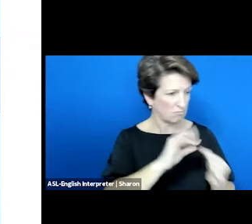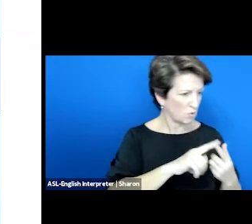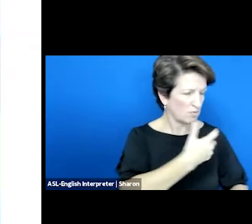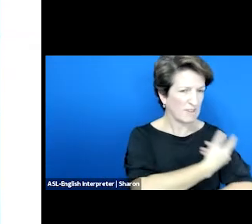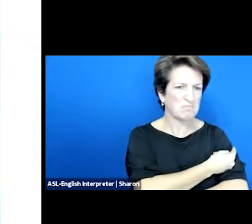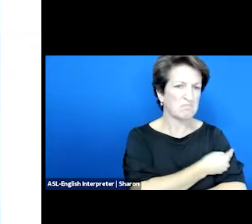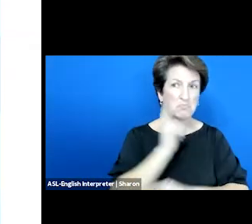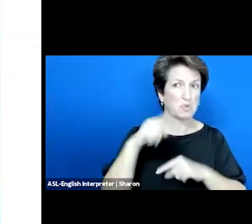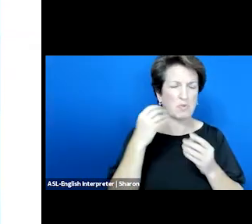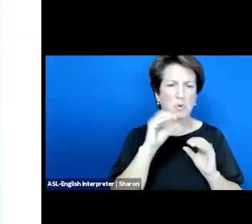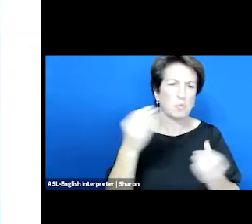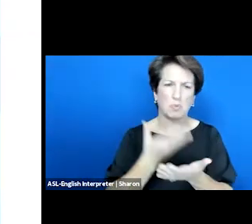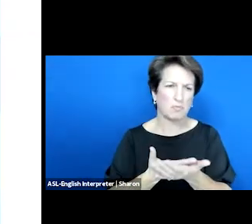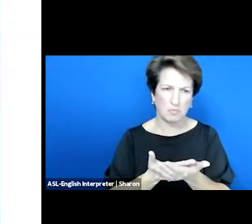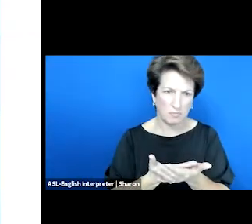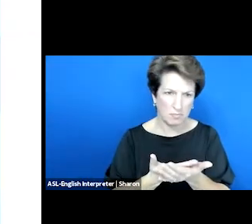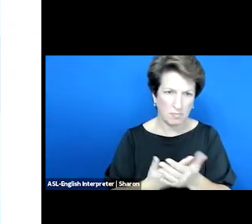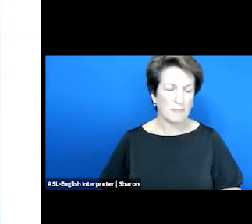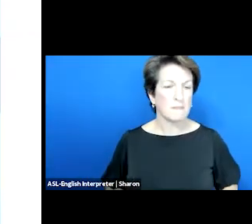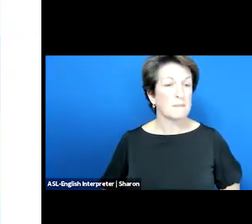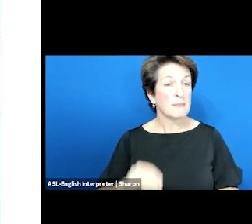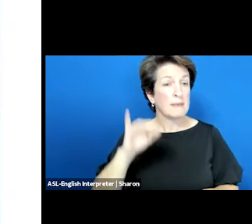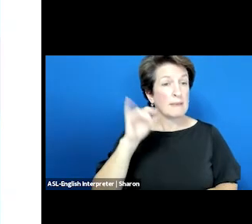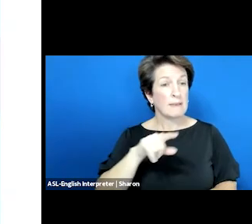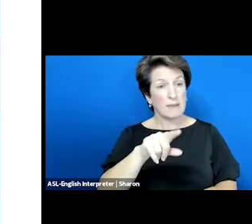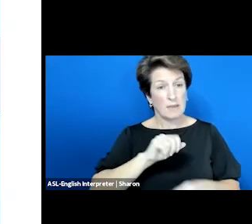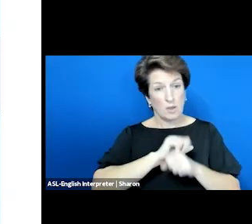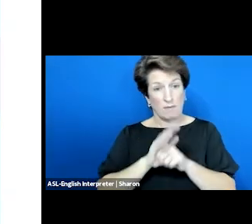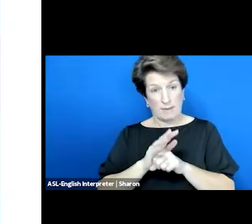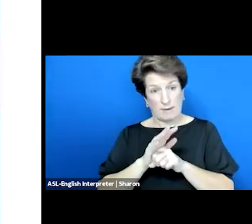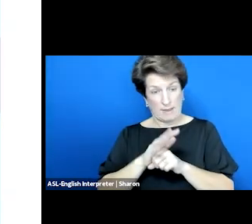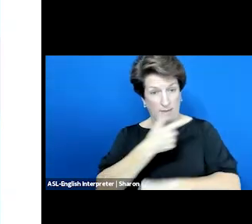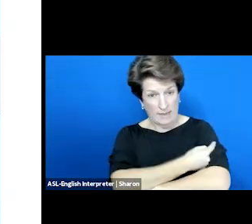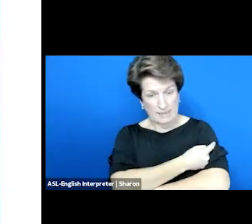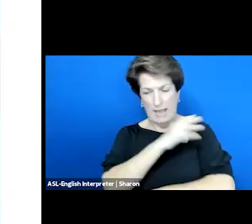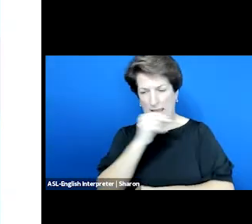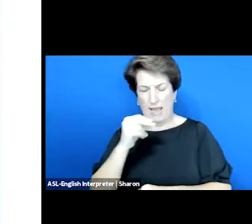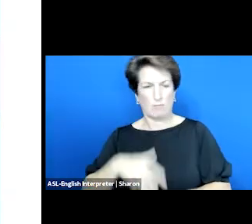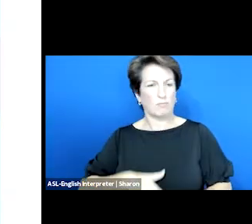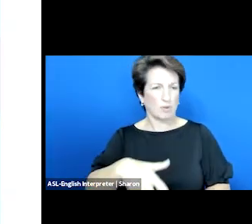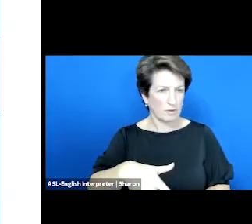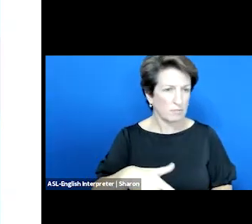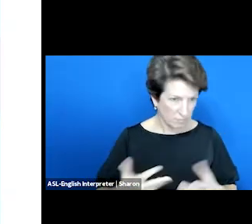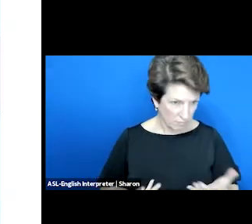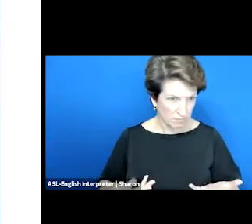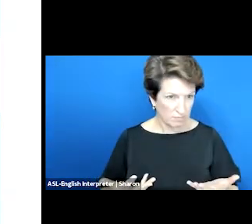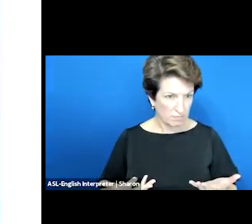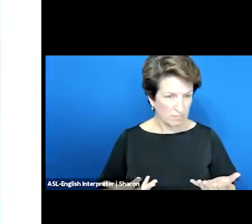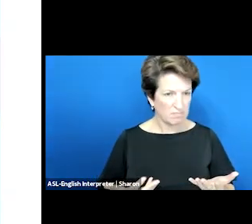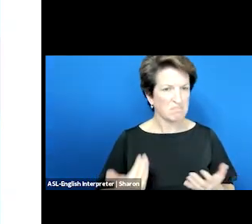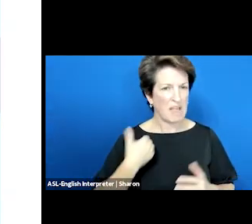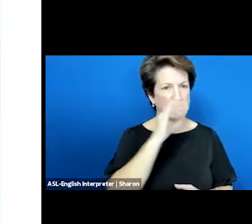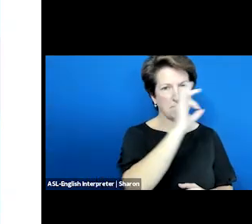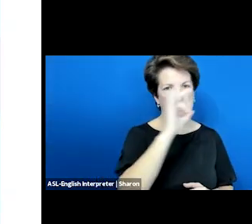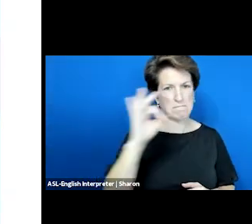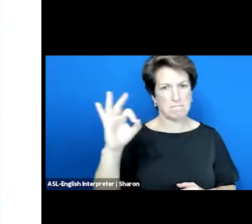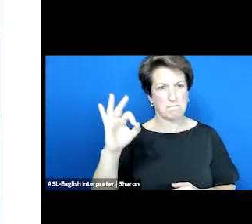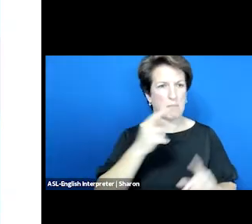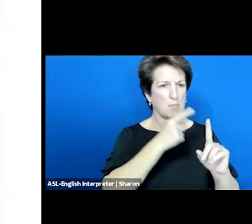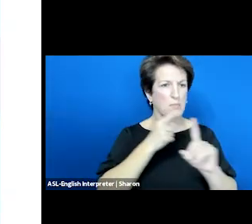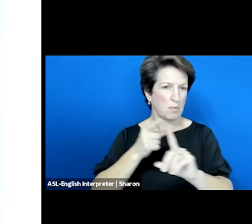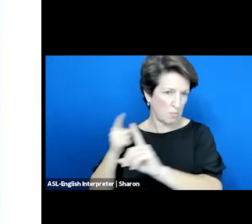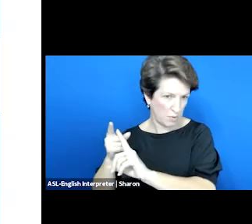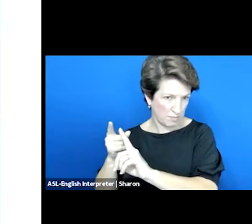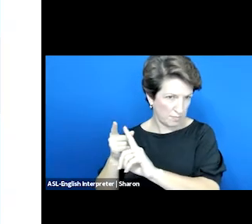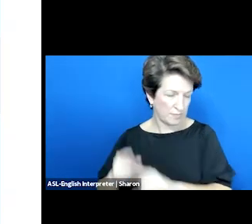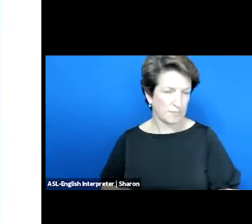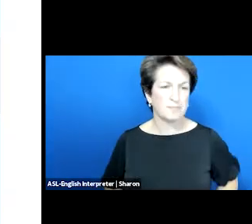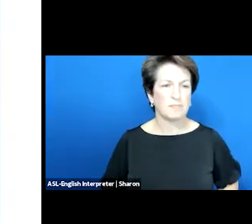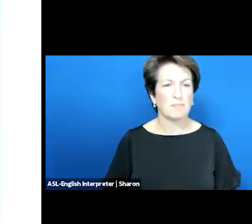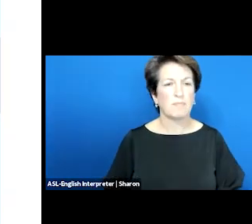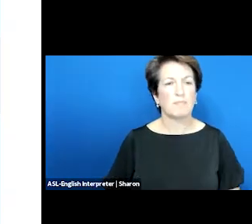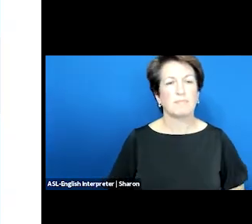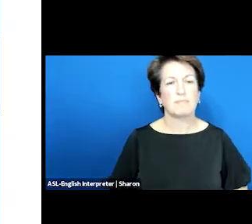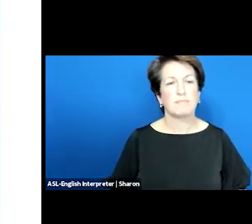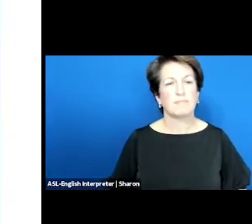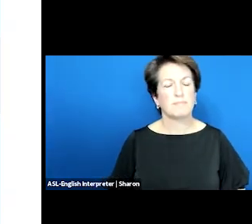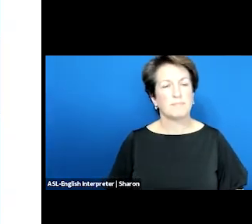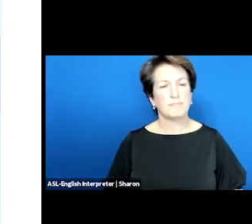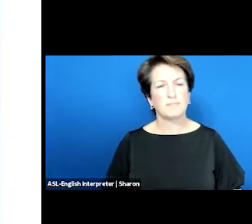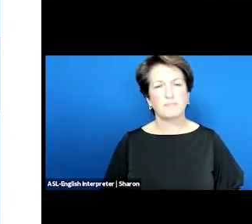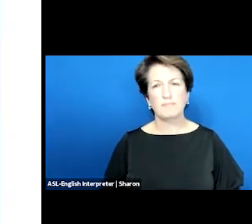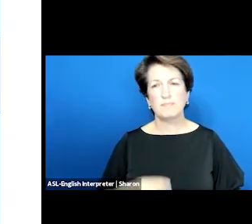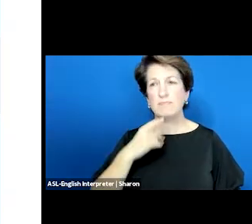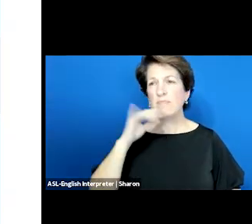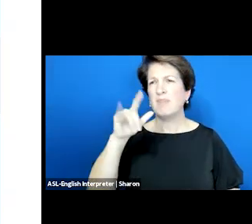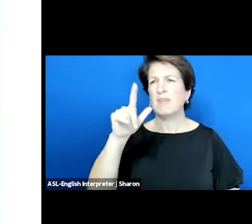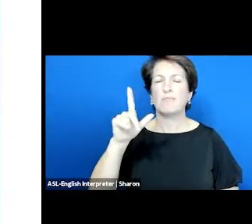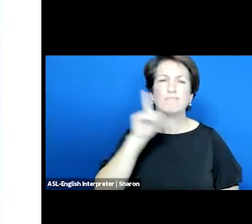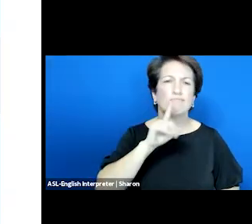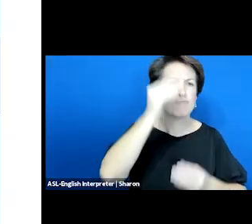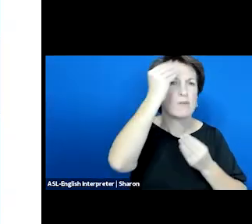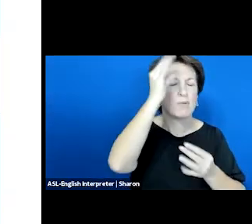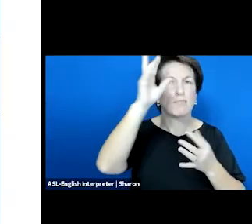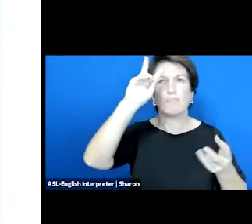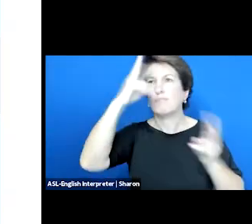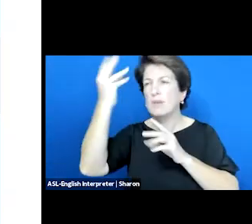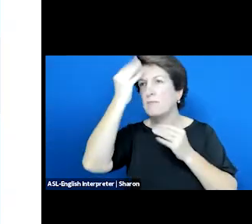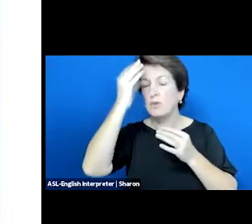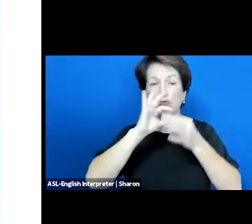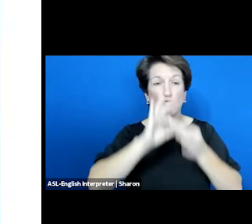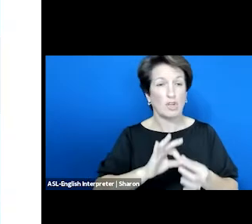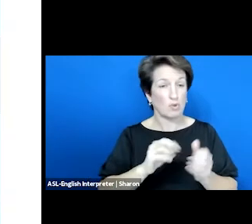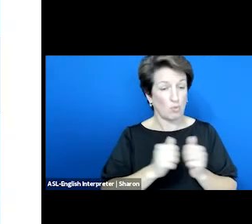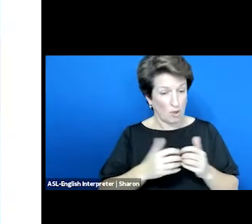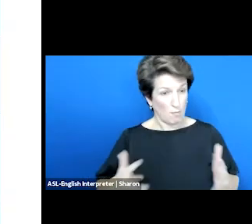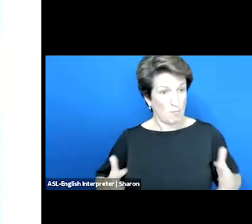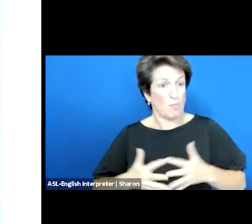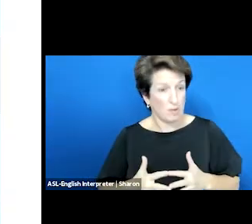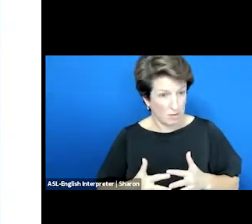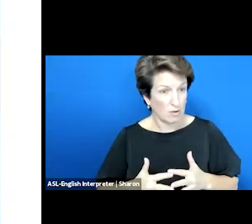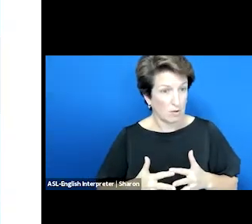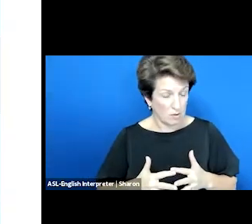can report that to your healthcare